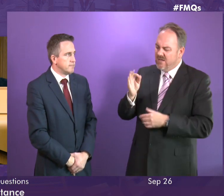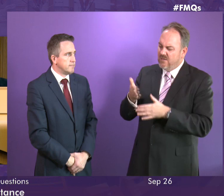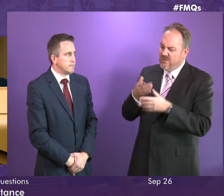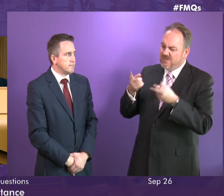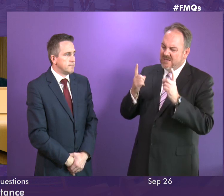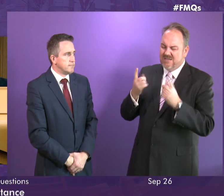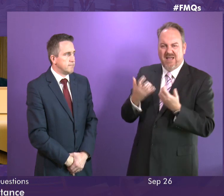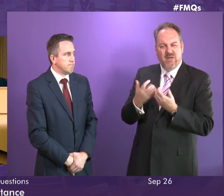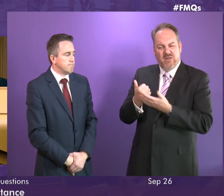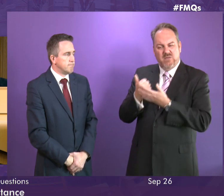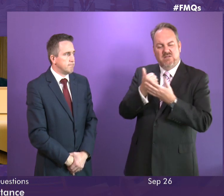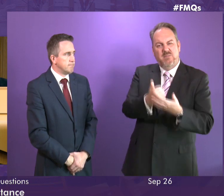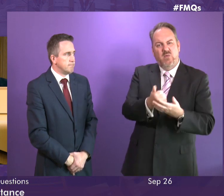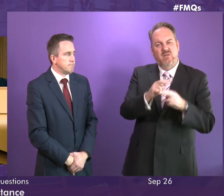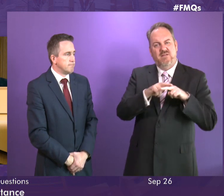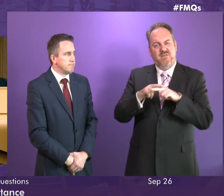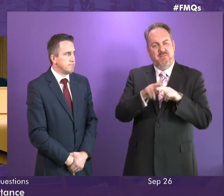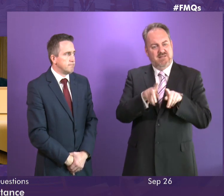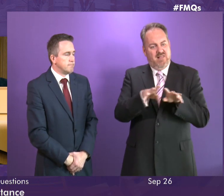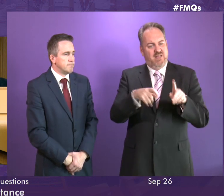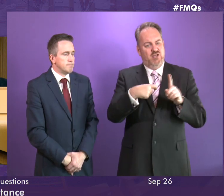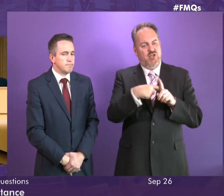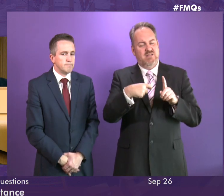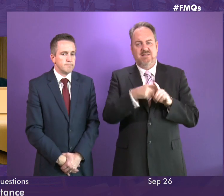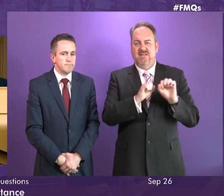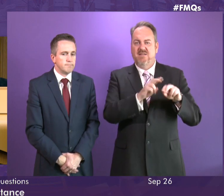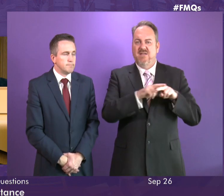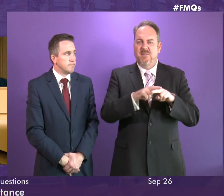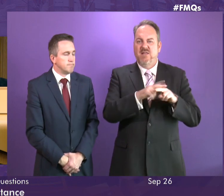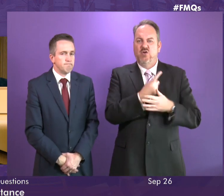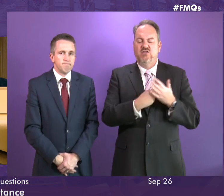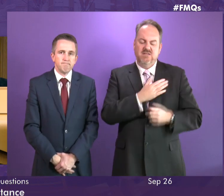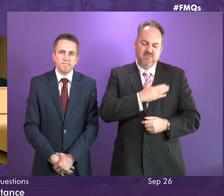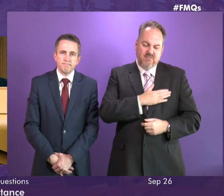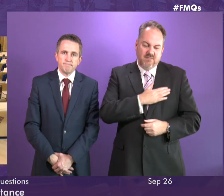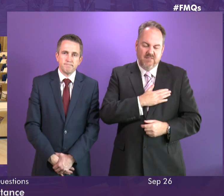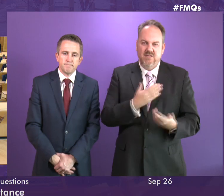we can offer families such as Kirsty’s something more than our condolences.